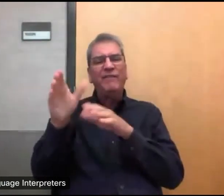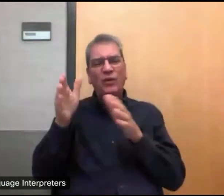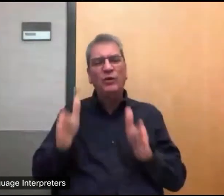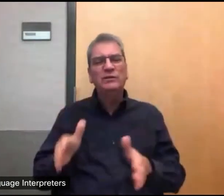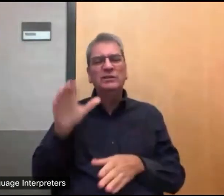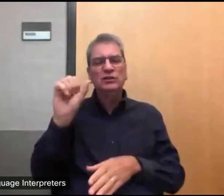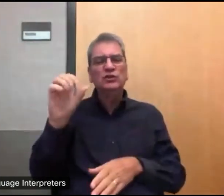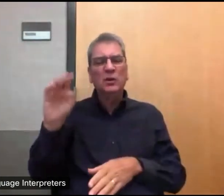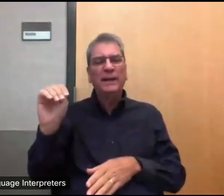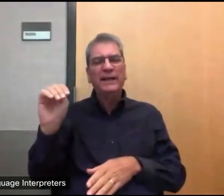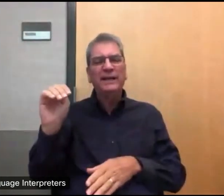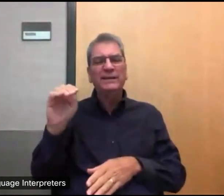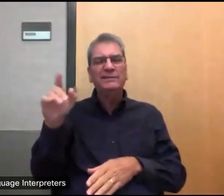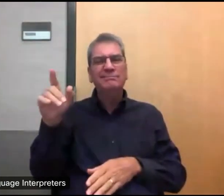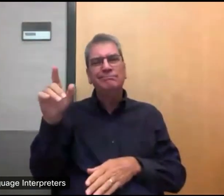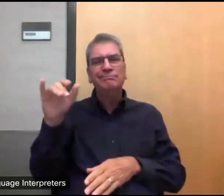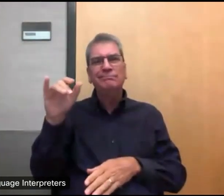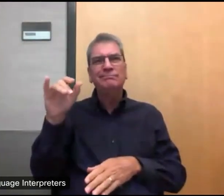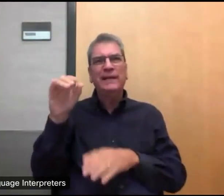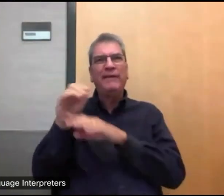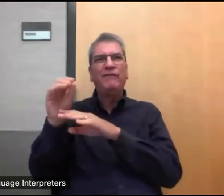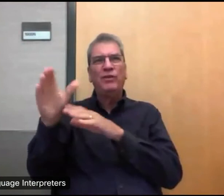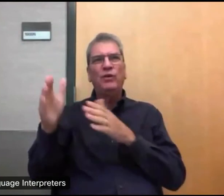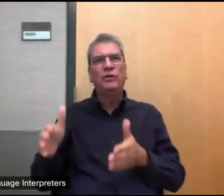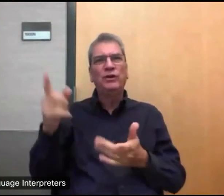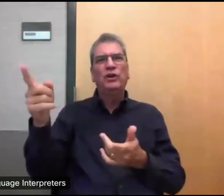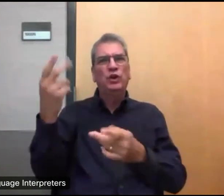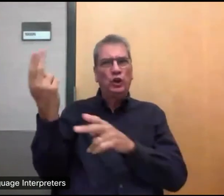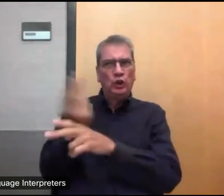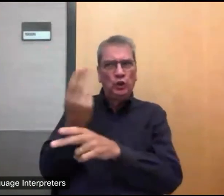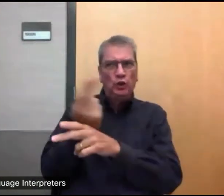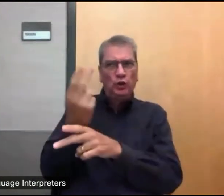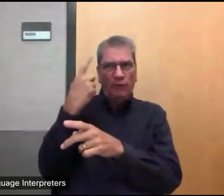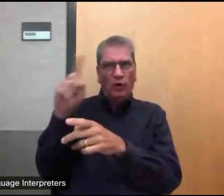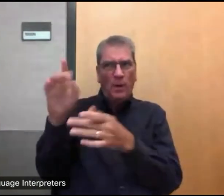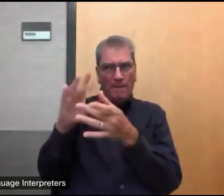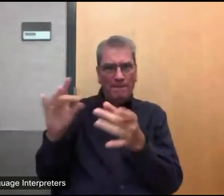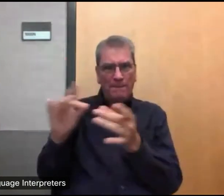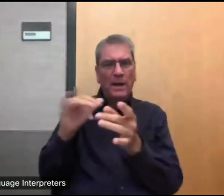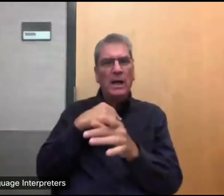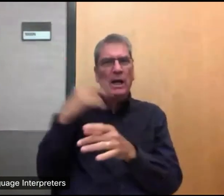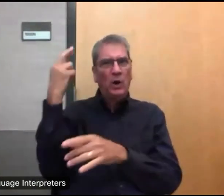re, tweets or views on those particular messages. And I realized, like, how important it is